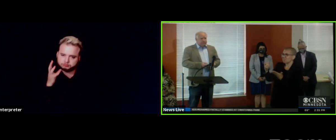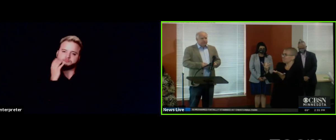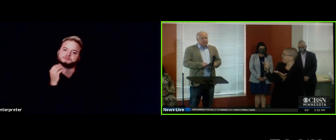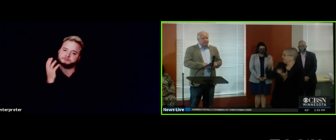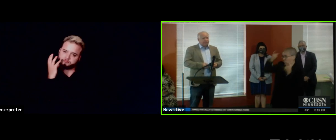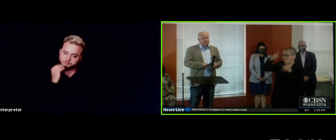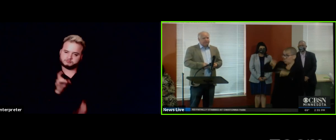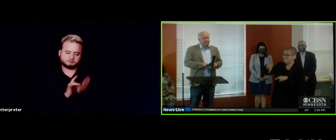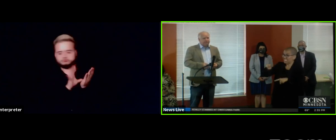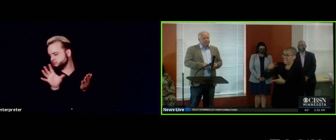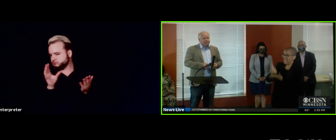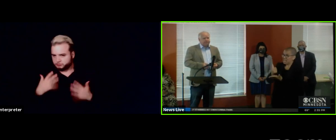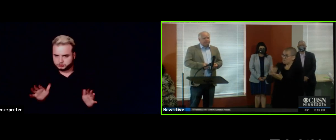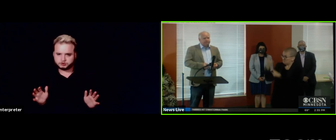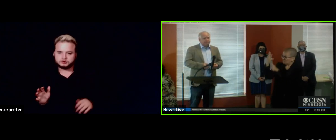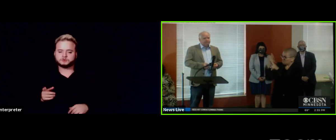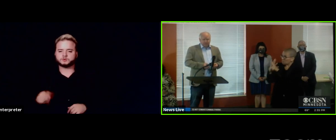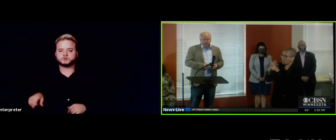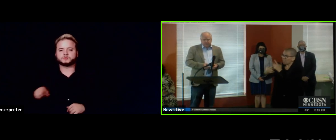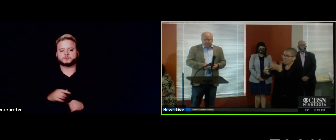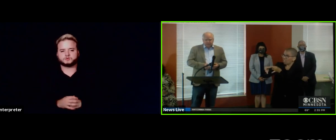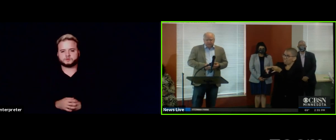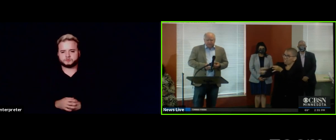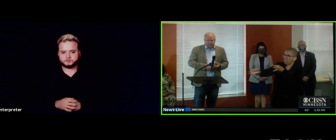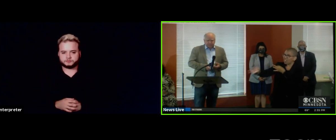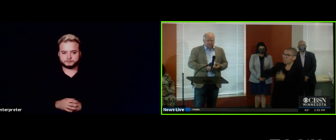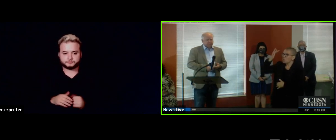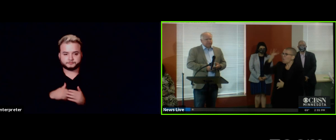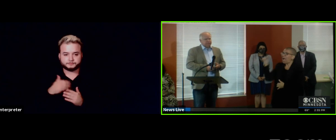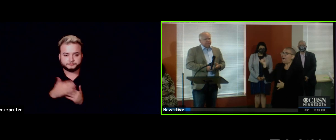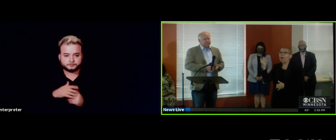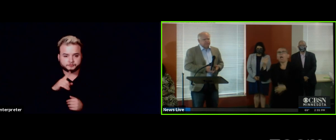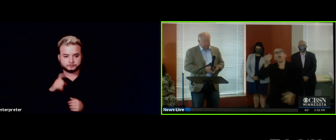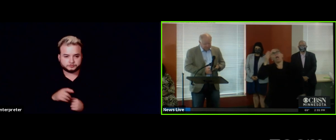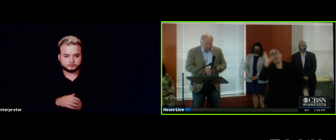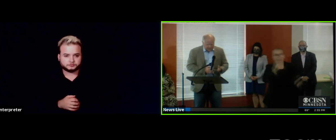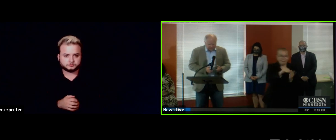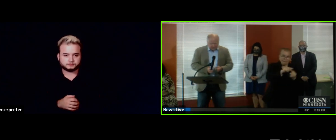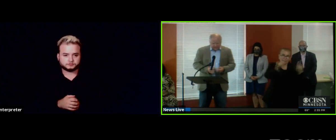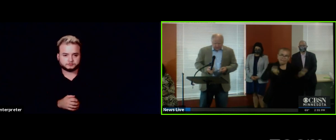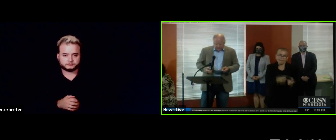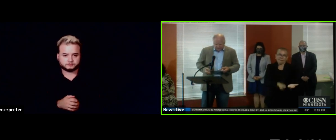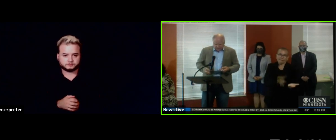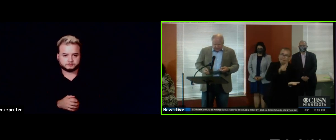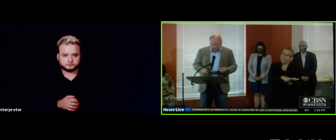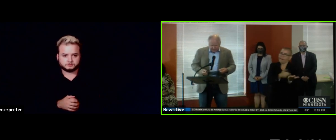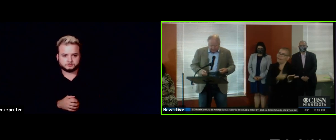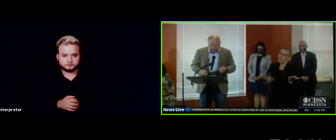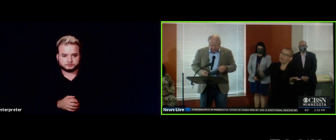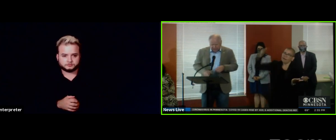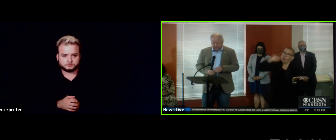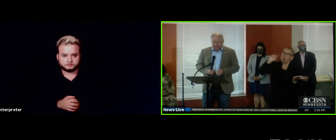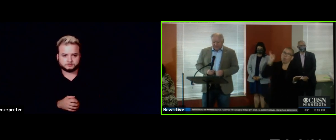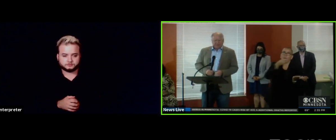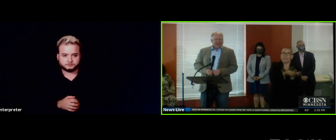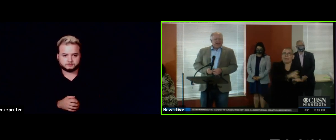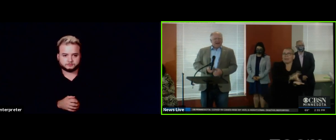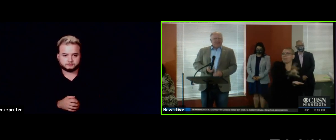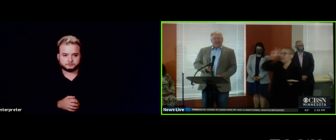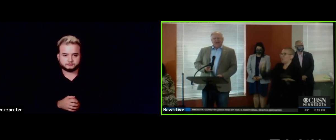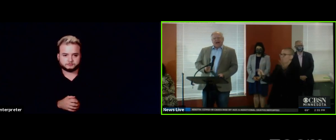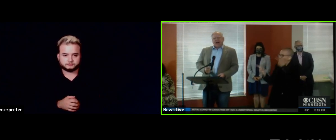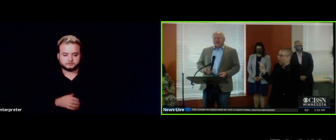Governor Walz: Yeah I feel like I should have sent a champion come up here too. I think